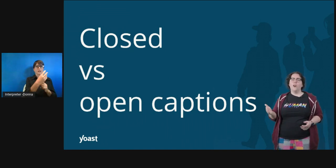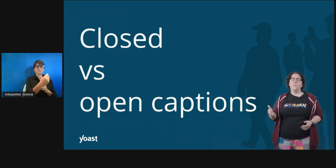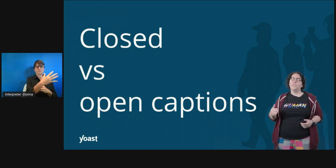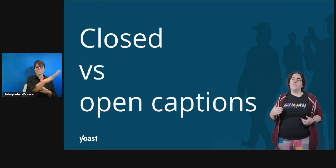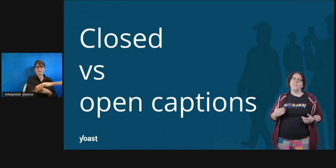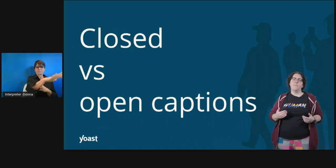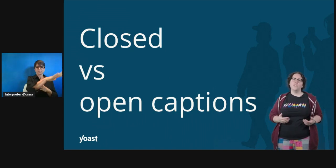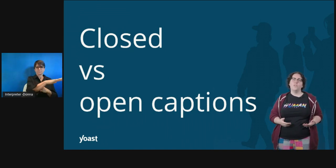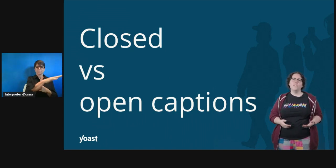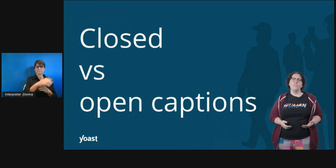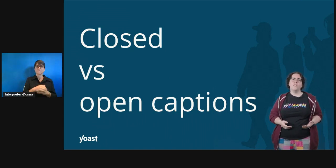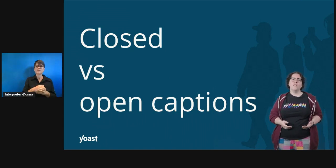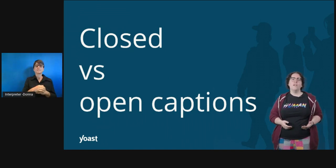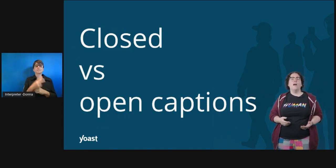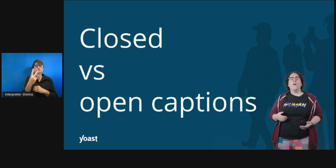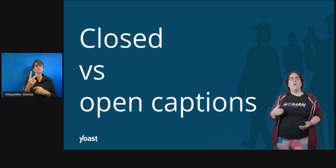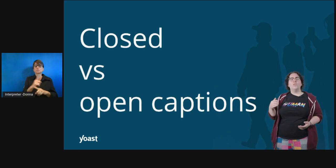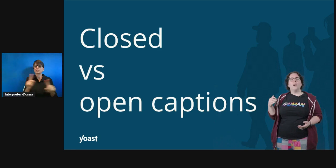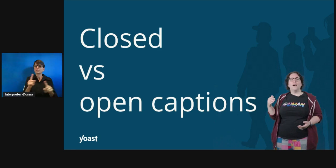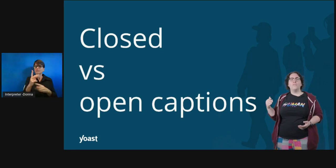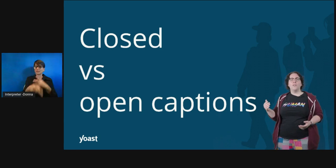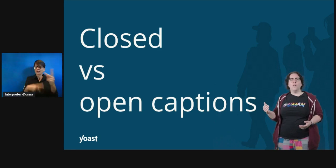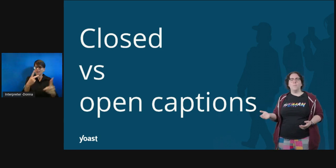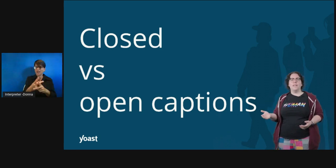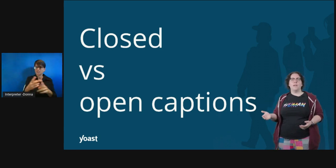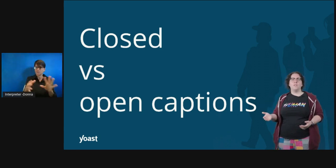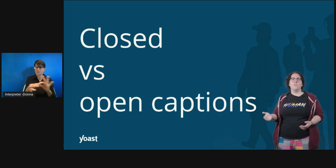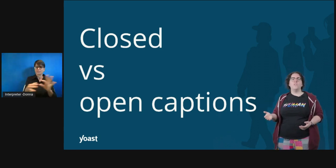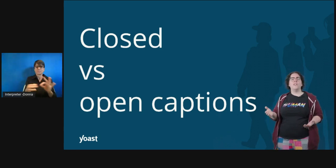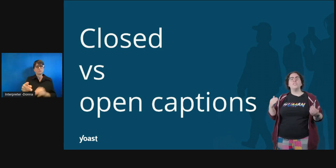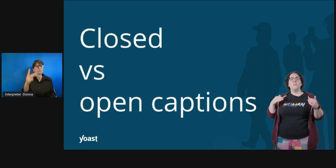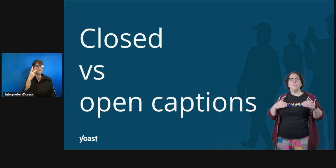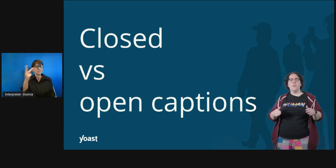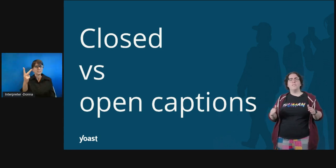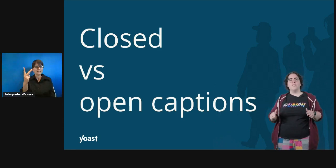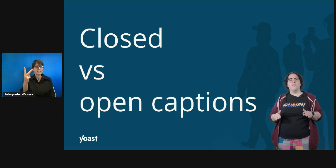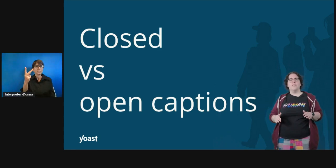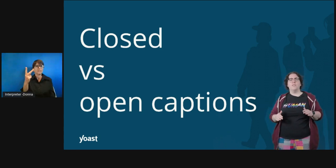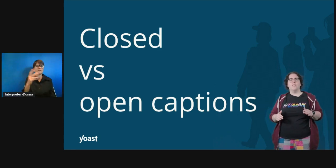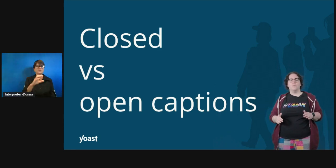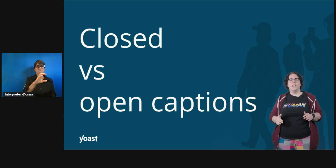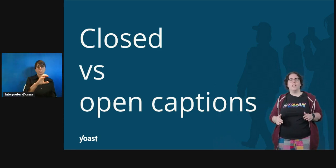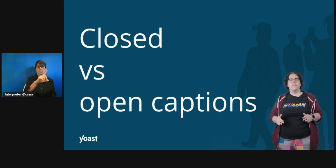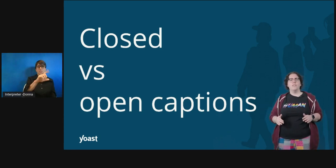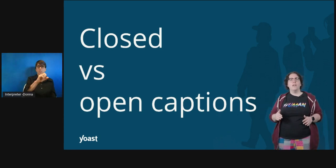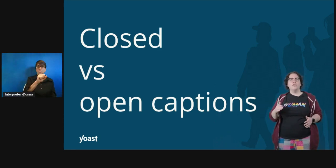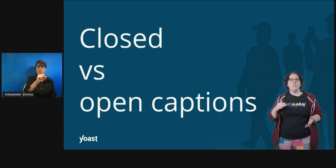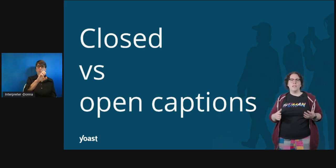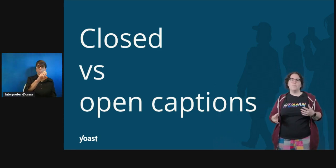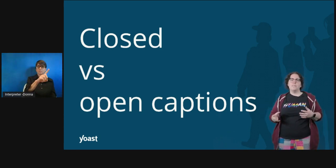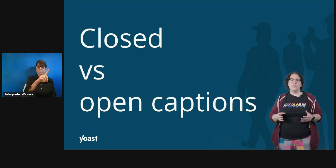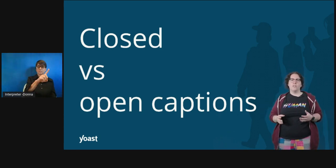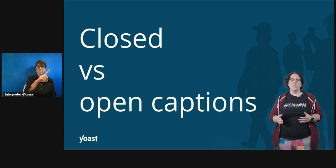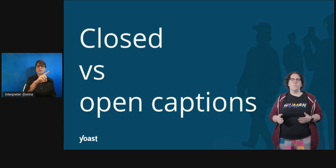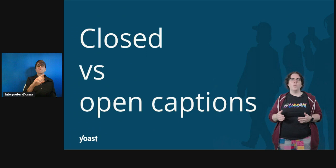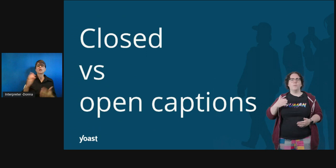which gives them the choice. Or you have open captions which actually are burnt into the video themselves, that sometimes this can cause problems